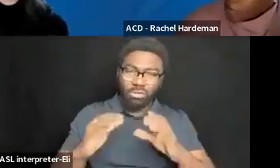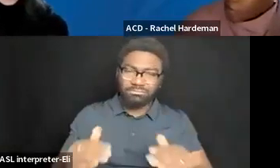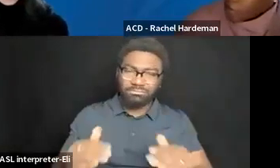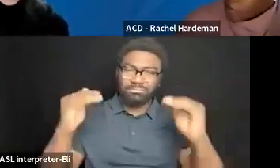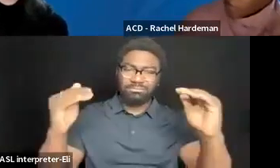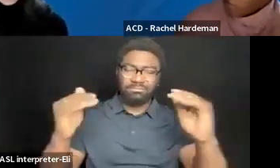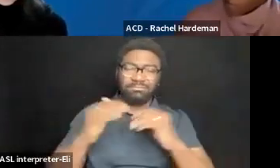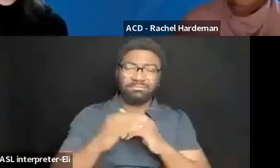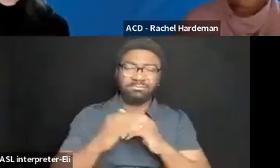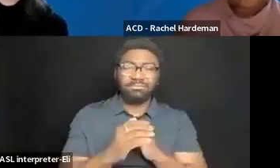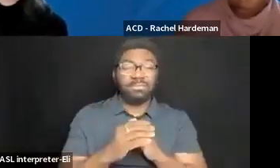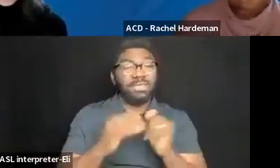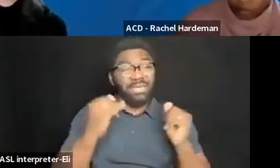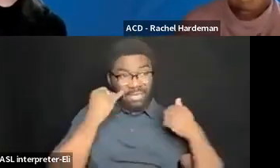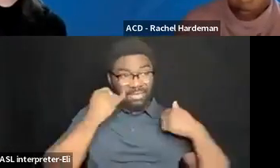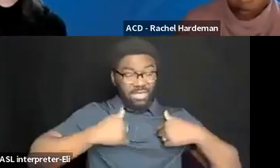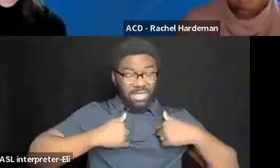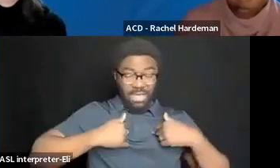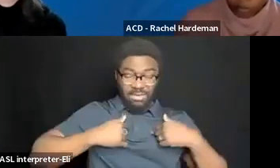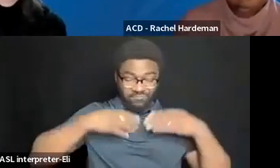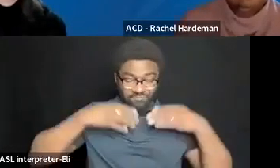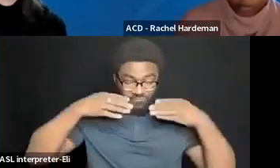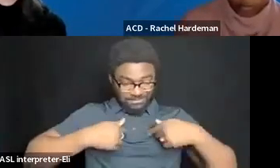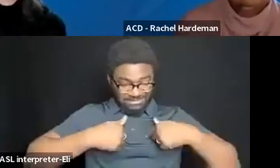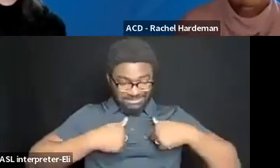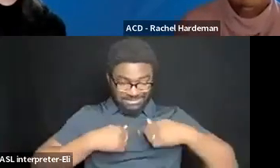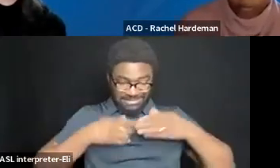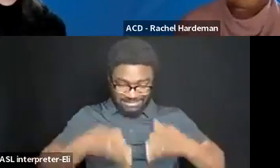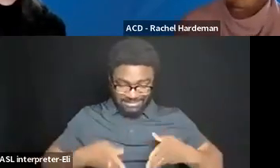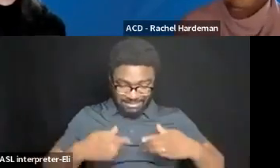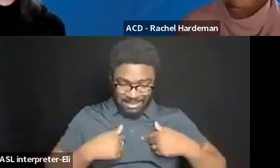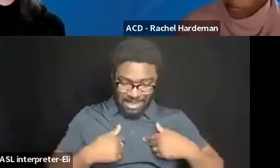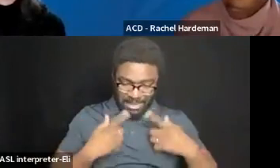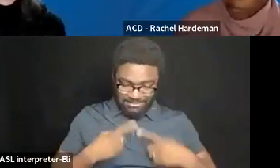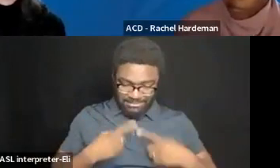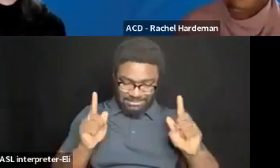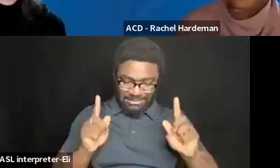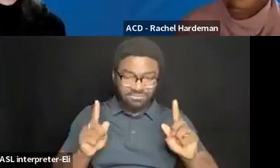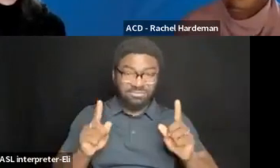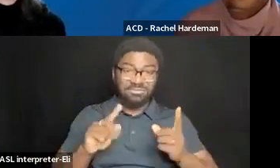I may not be a good team player. And if teams are recognized, it's possible to foster that,